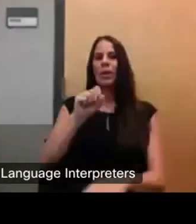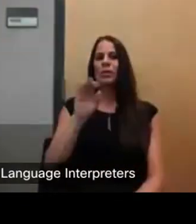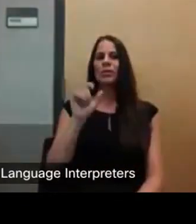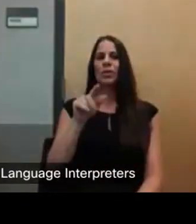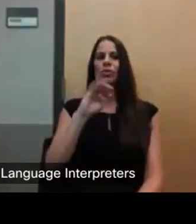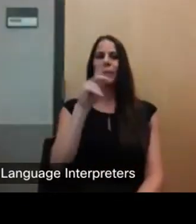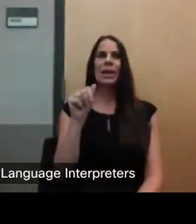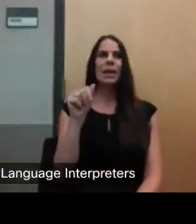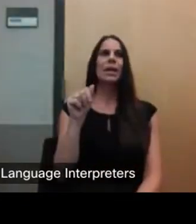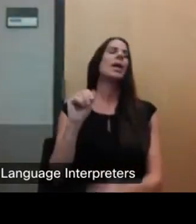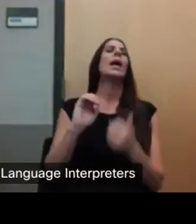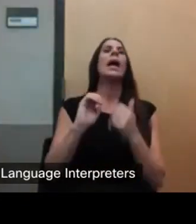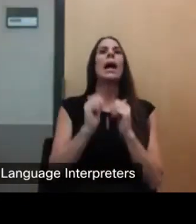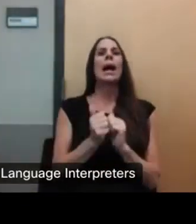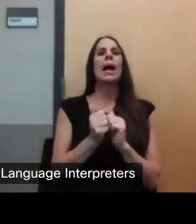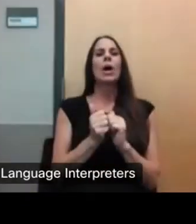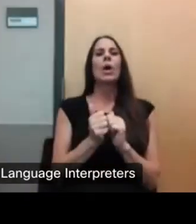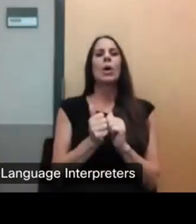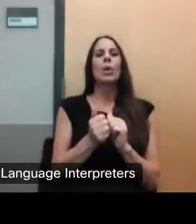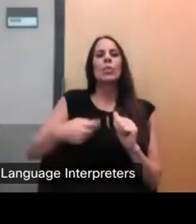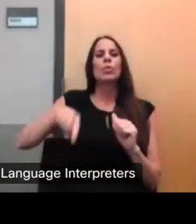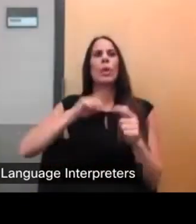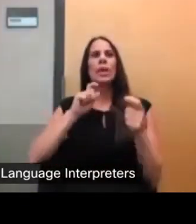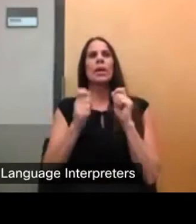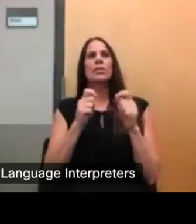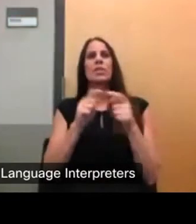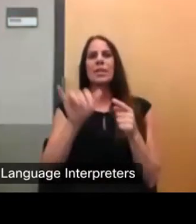do we adjust to that? And I think some of our decisions along the